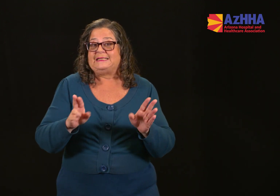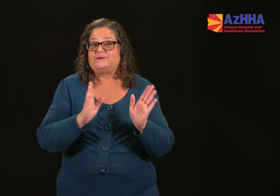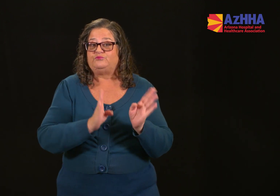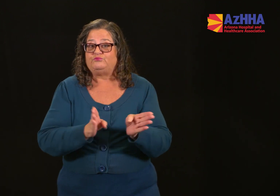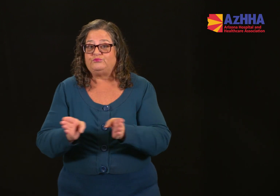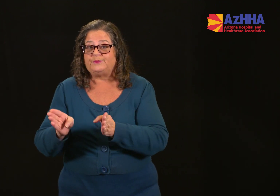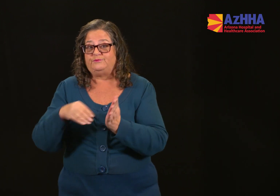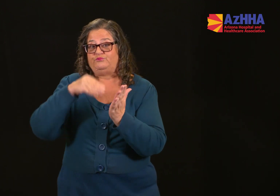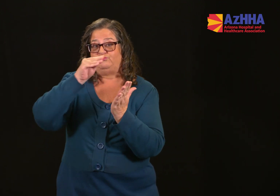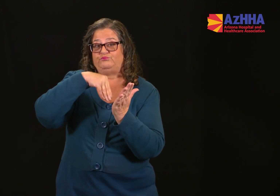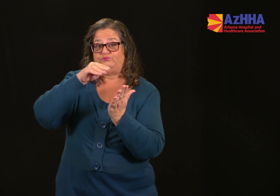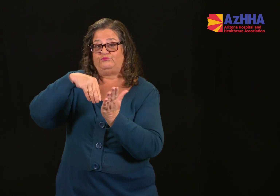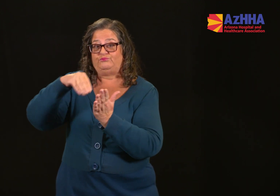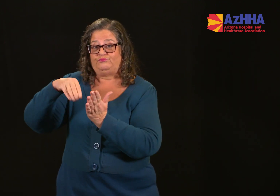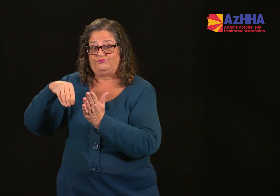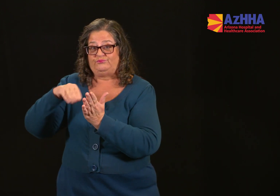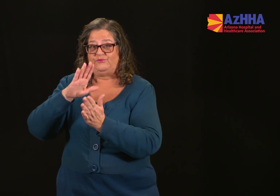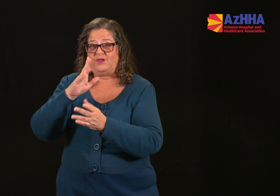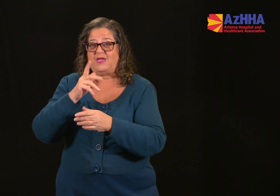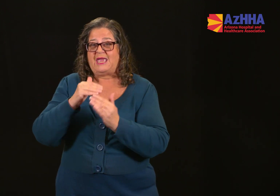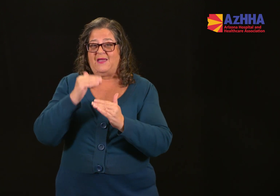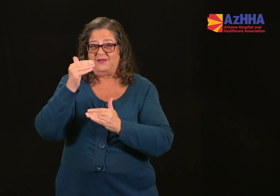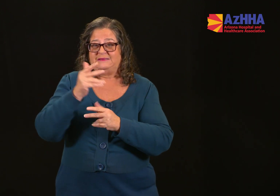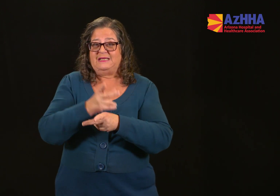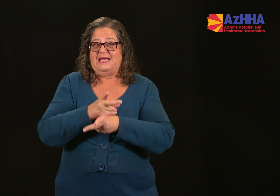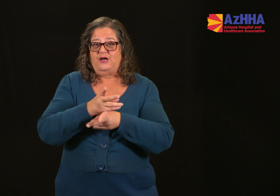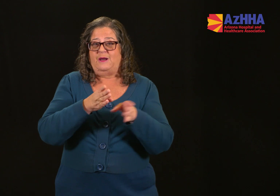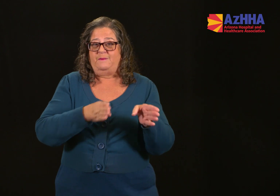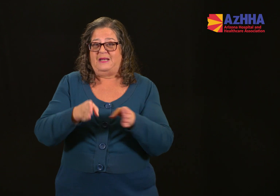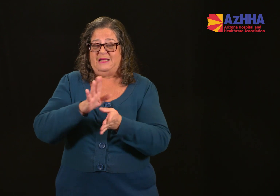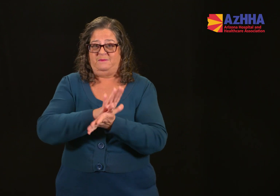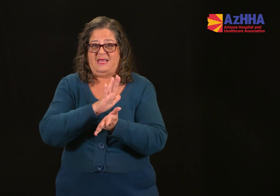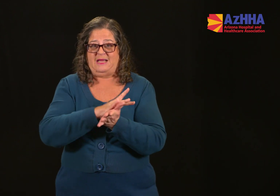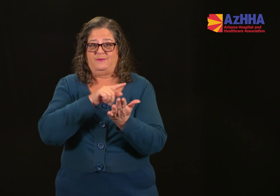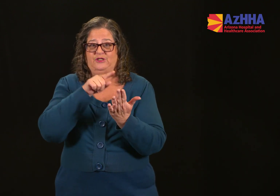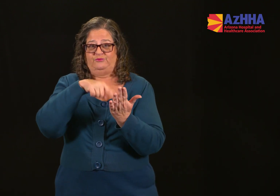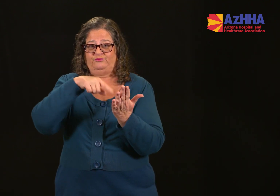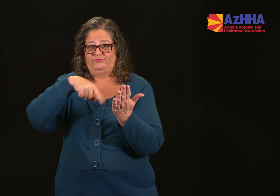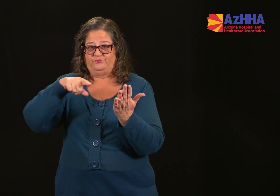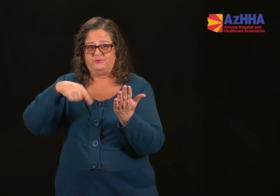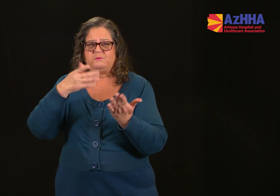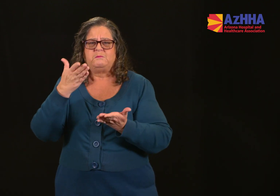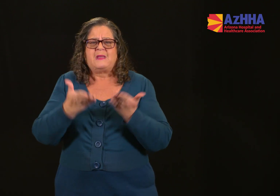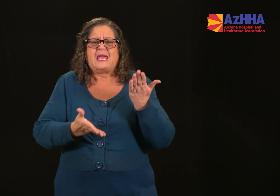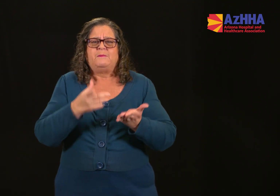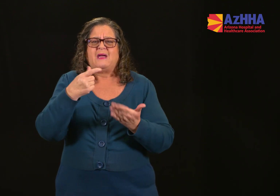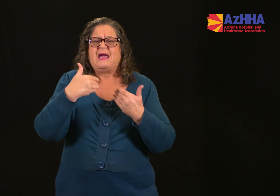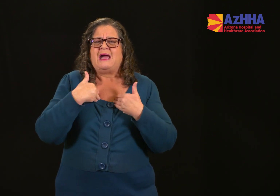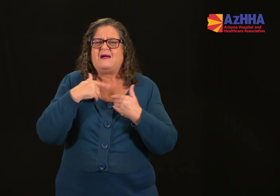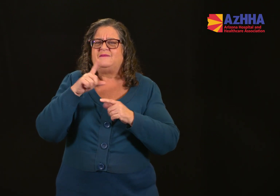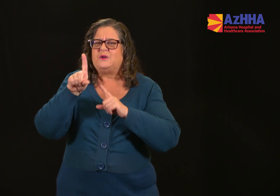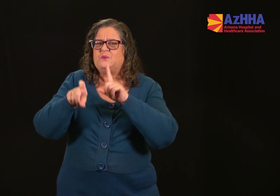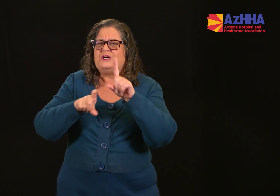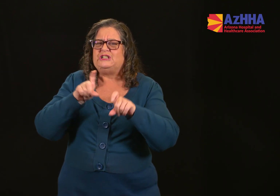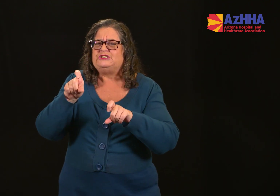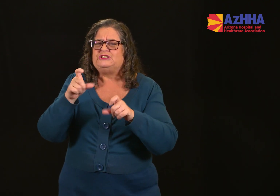As you prepare to complete your advance care planning documents, you might have questions about healthcare in general